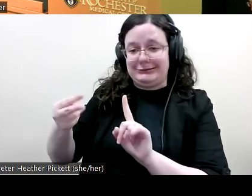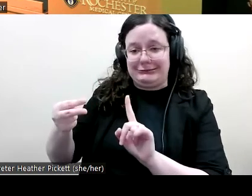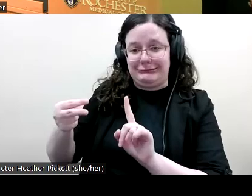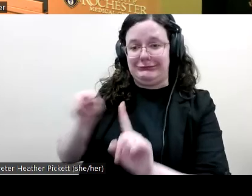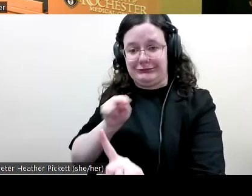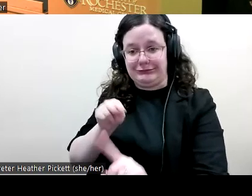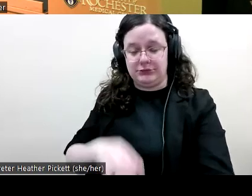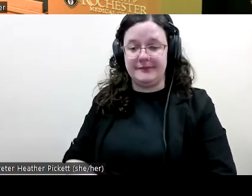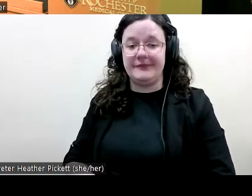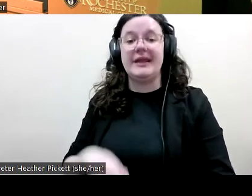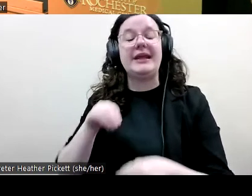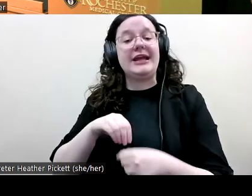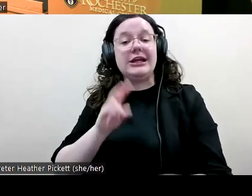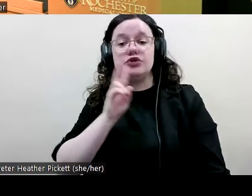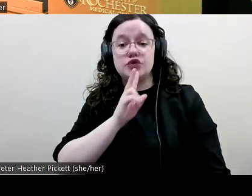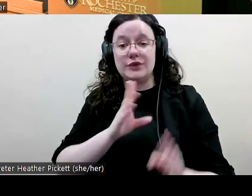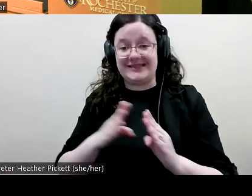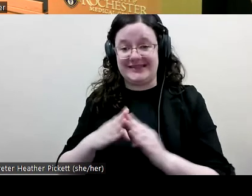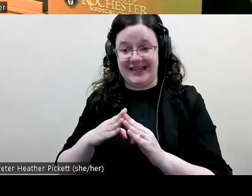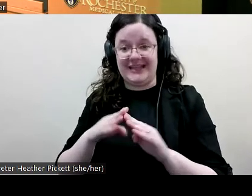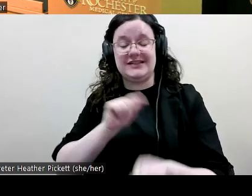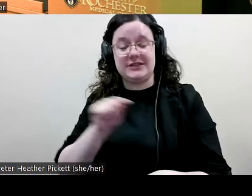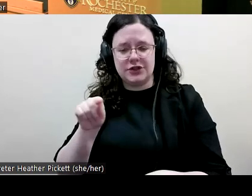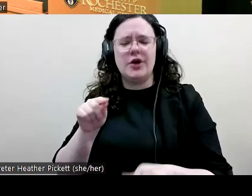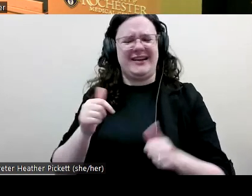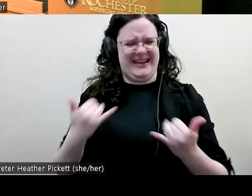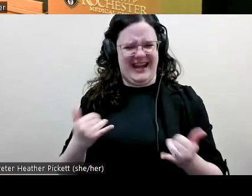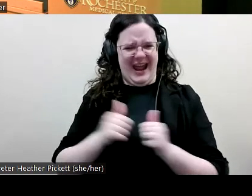think about with technology these days is there some other way we can have phone contact with